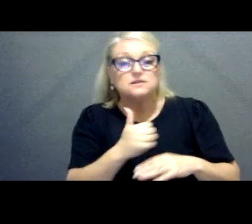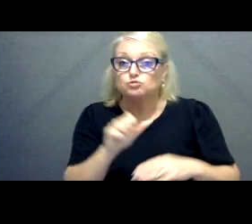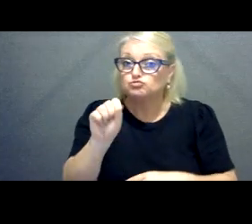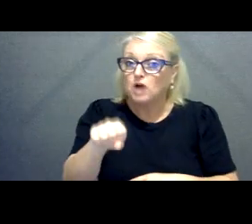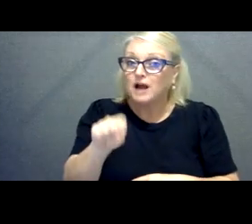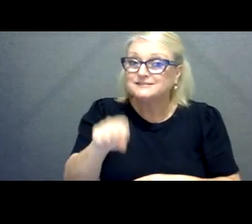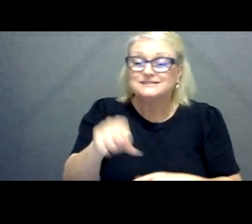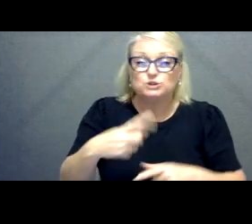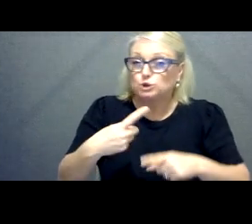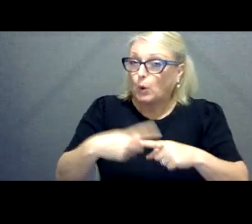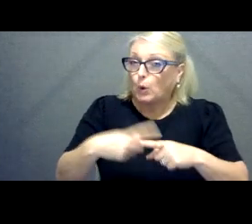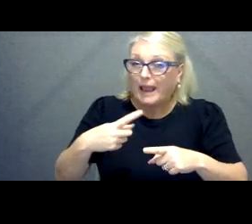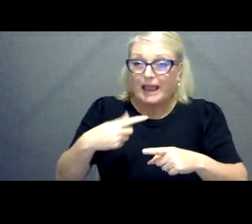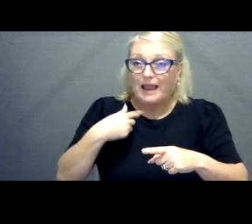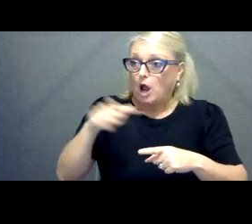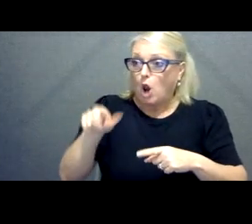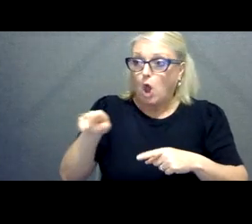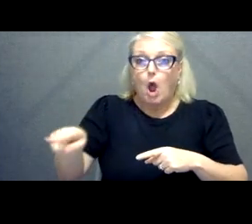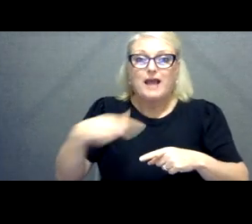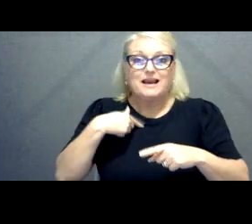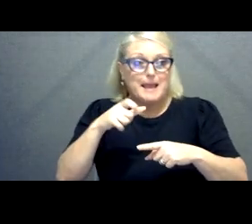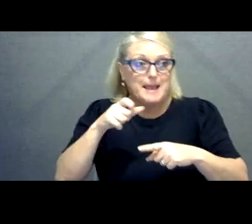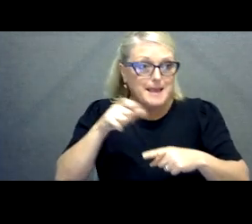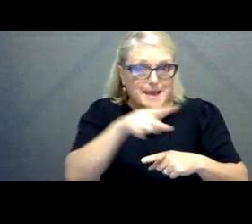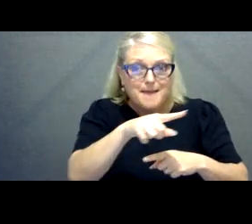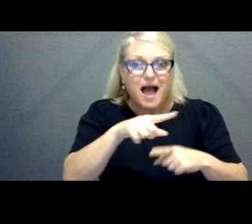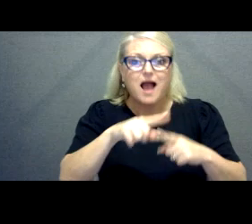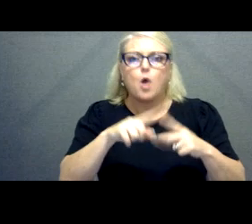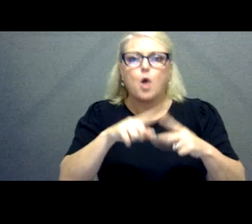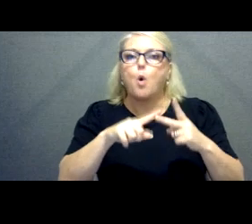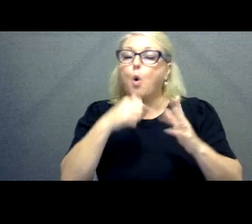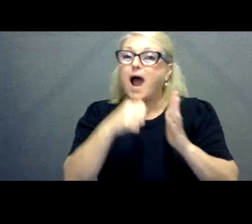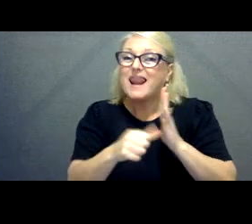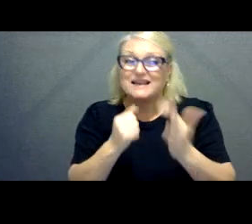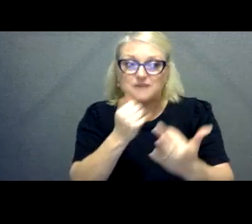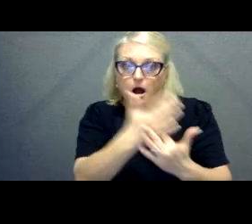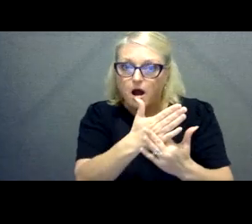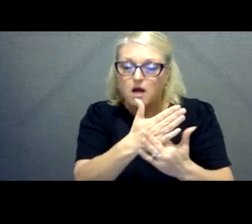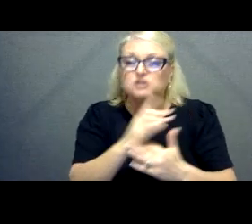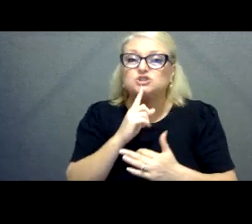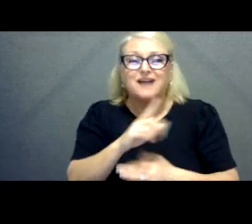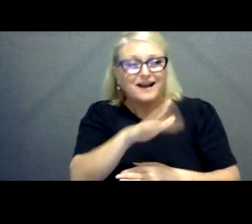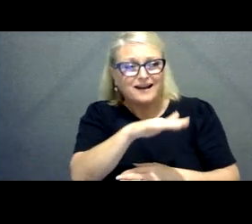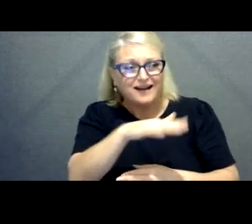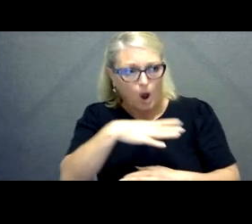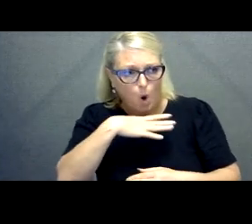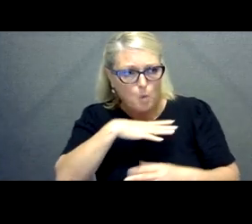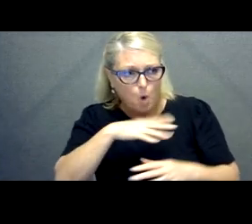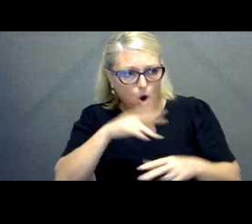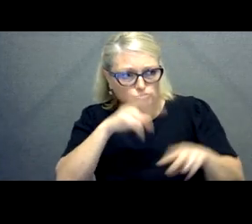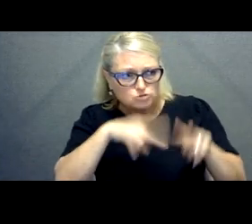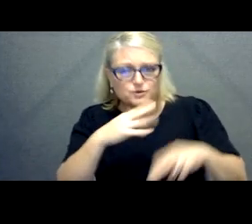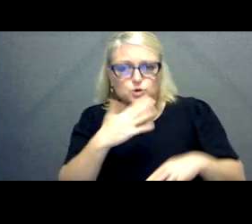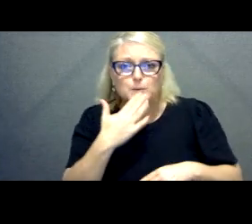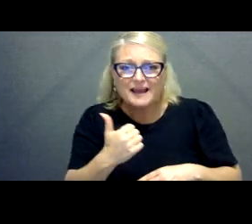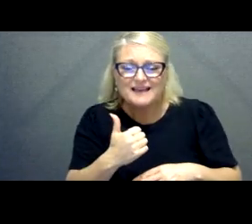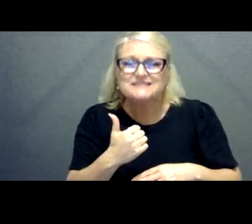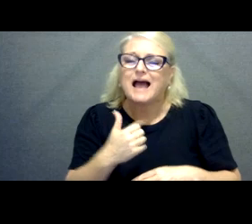us a letter letting us know why they and I think really what we need to know is if they can give